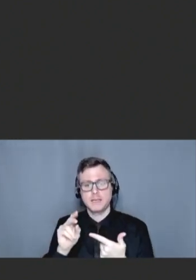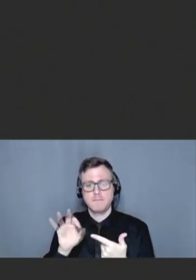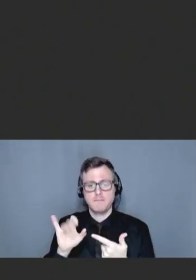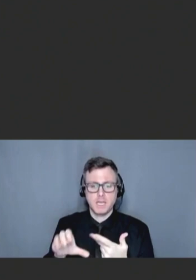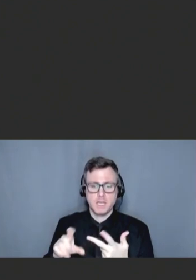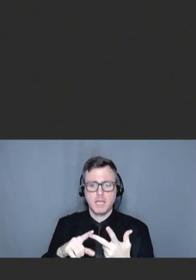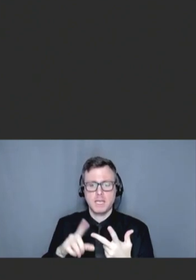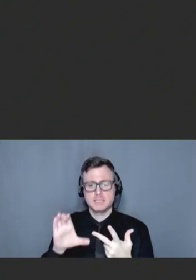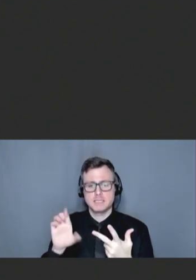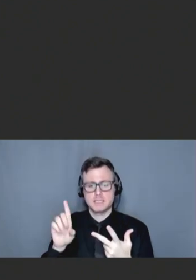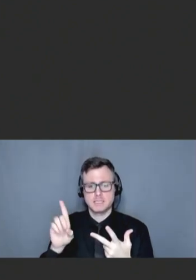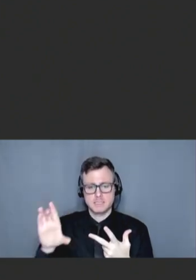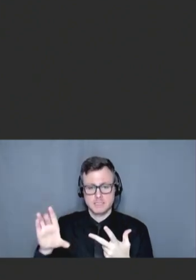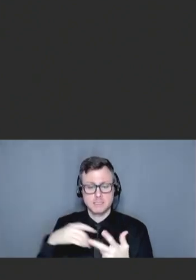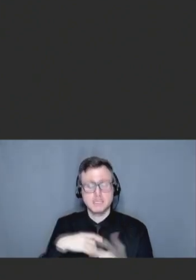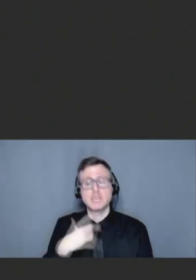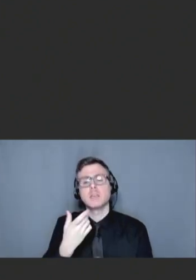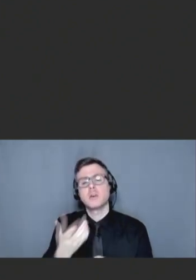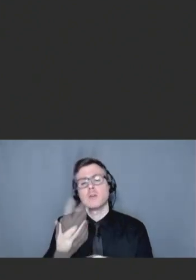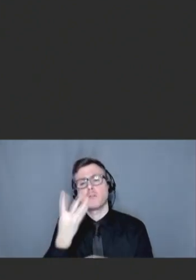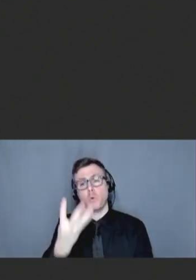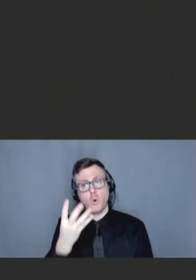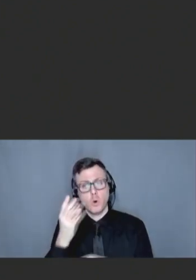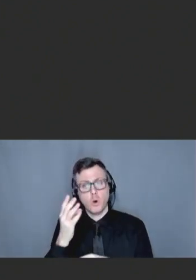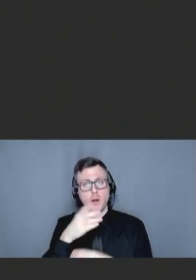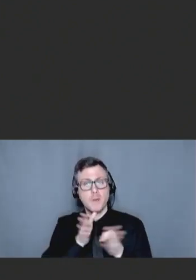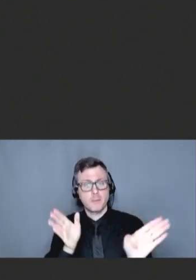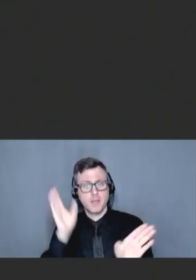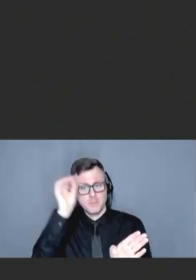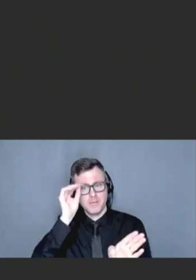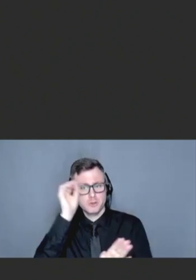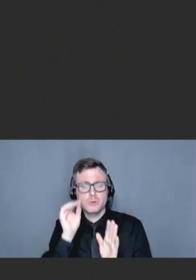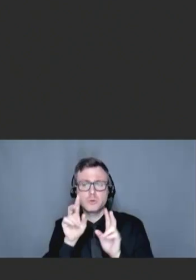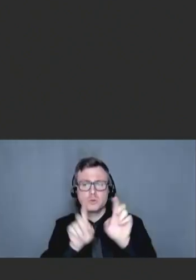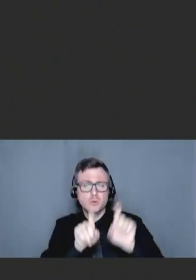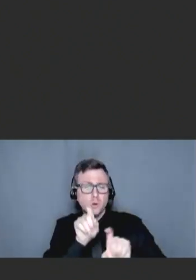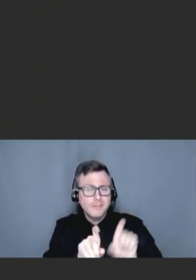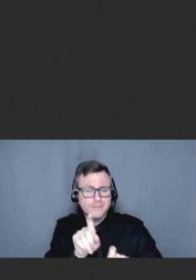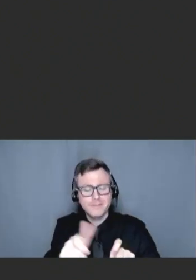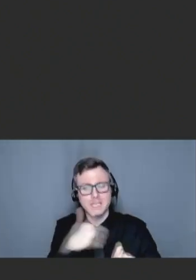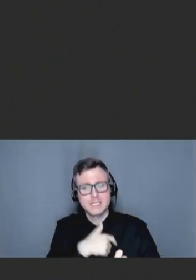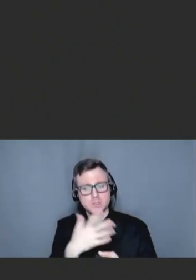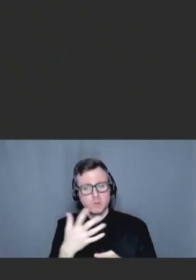And to date we have released four public opinion surveys to gain perspectives on trust in public